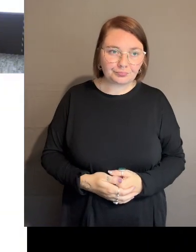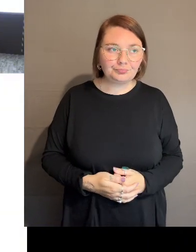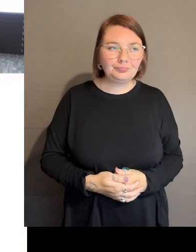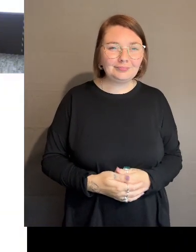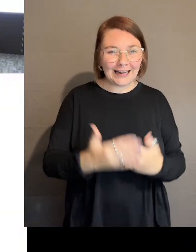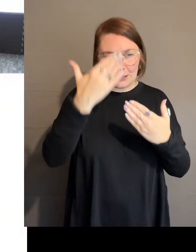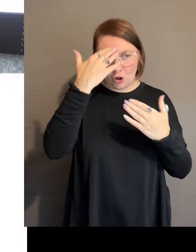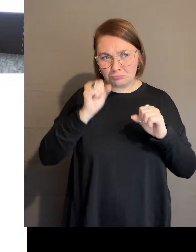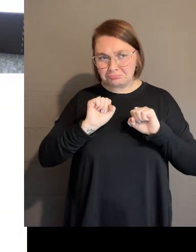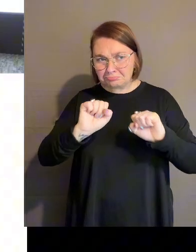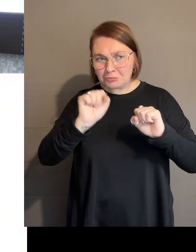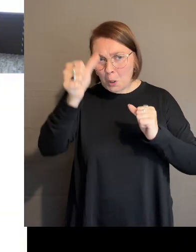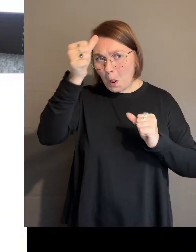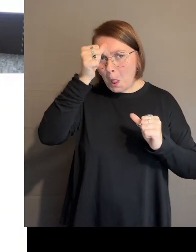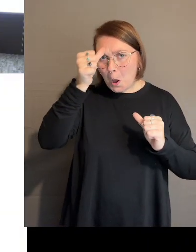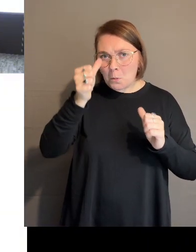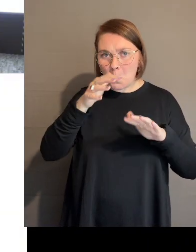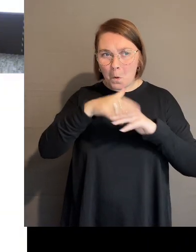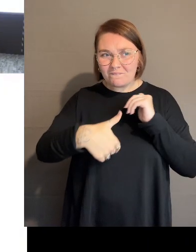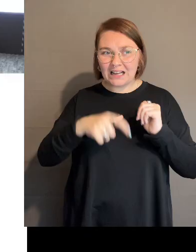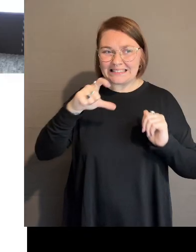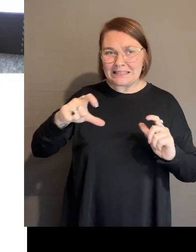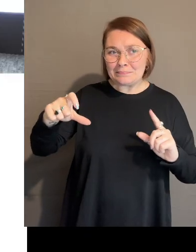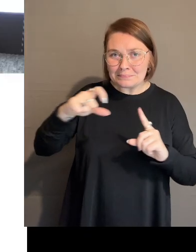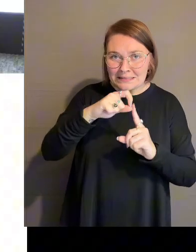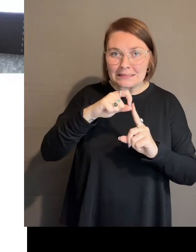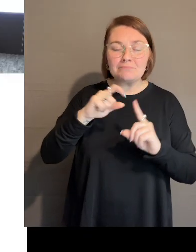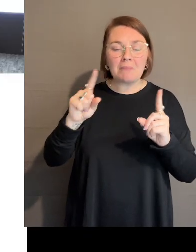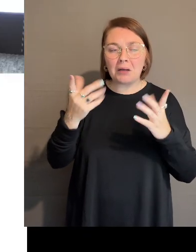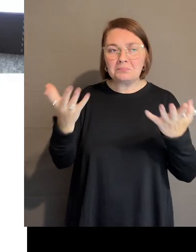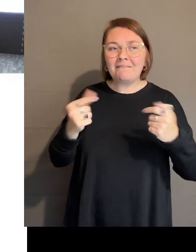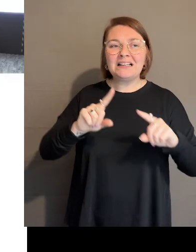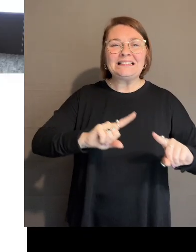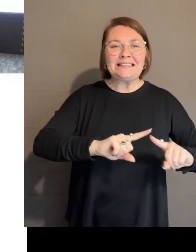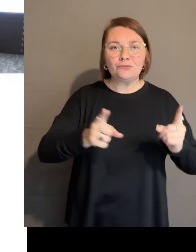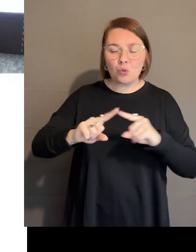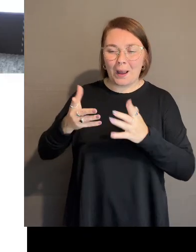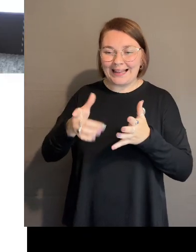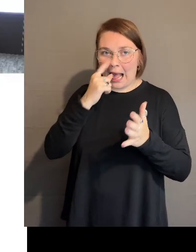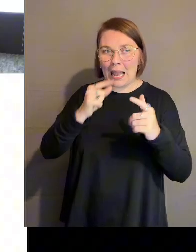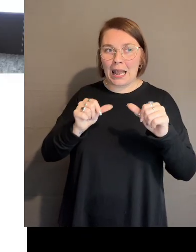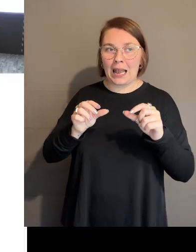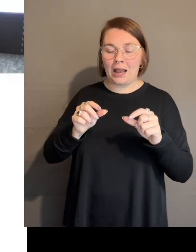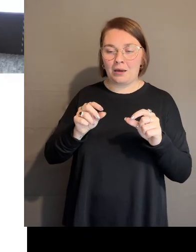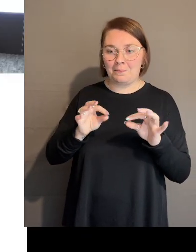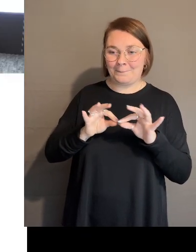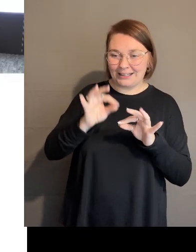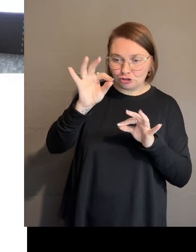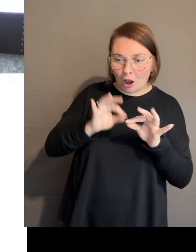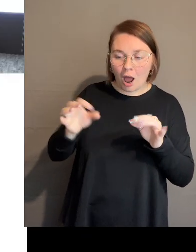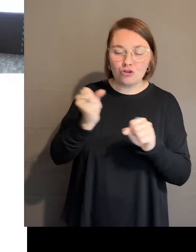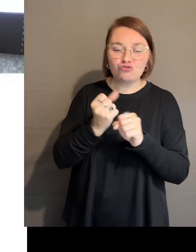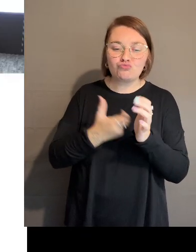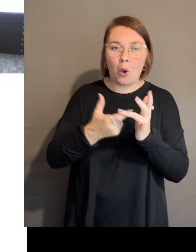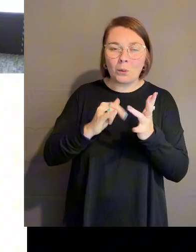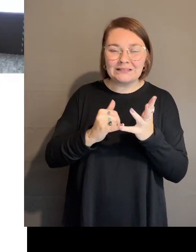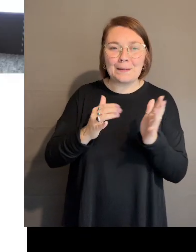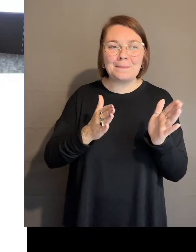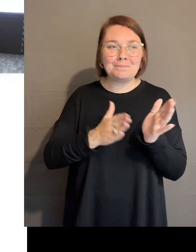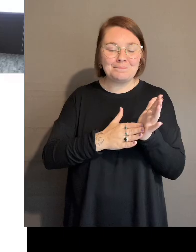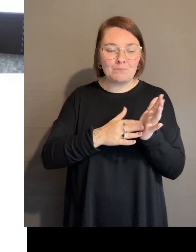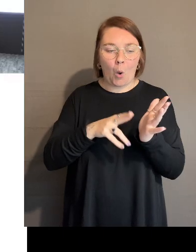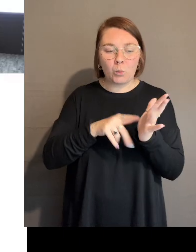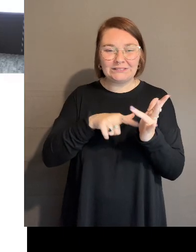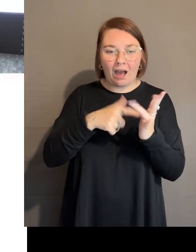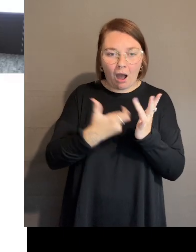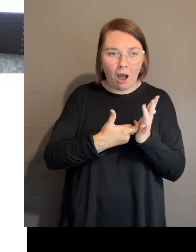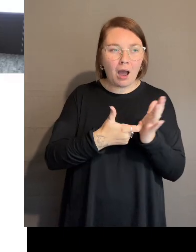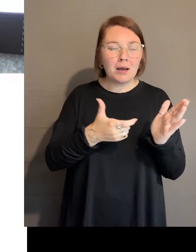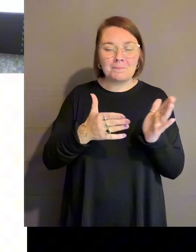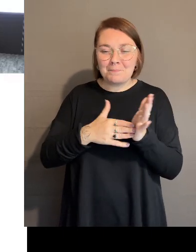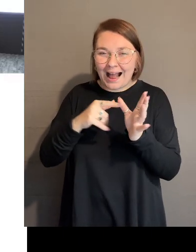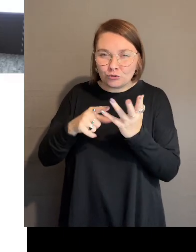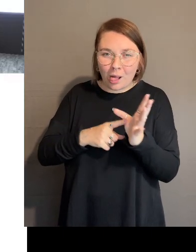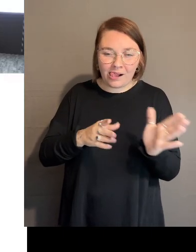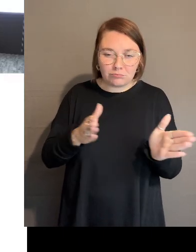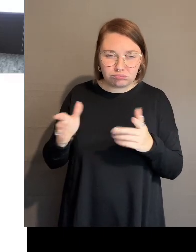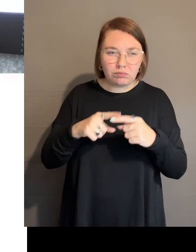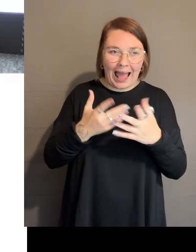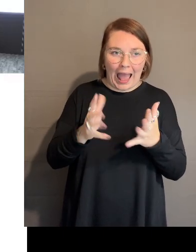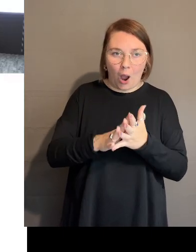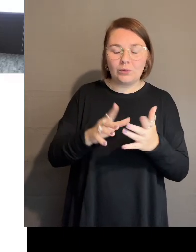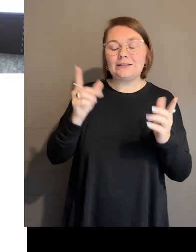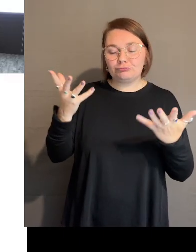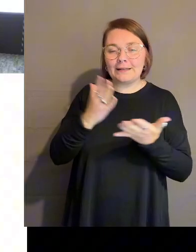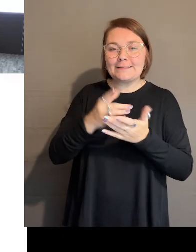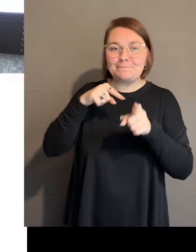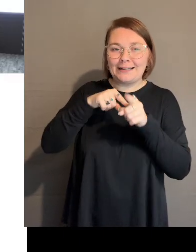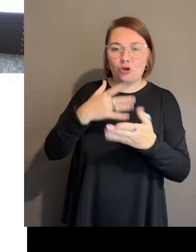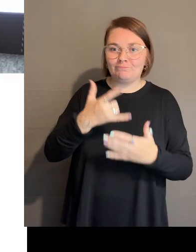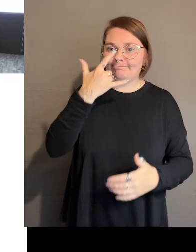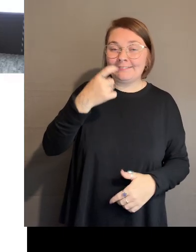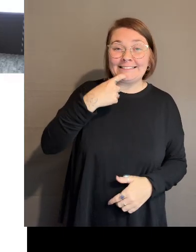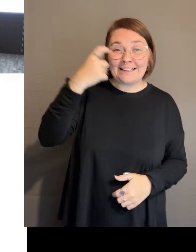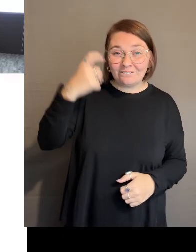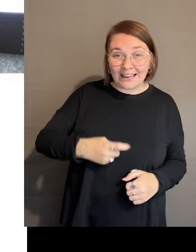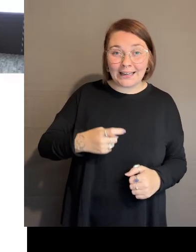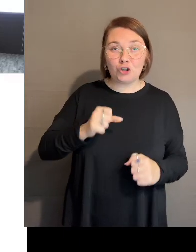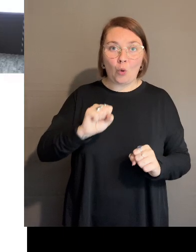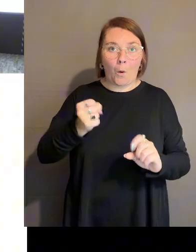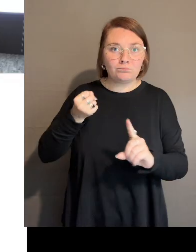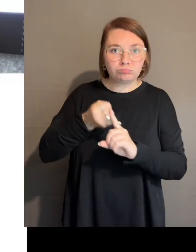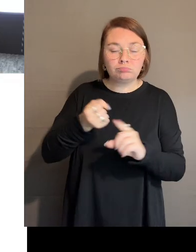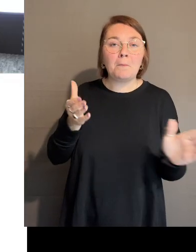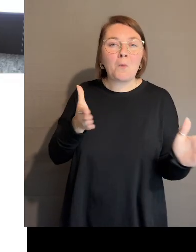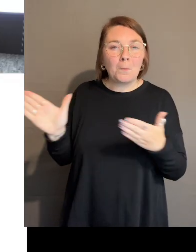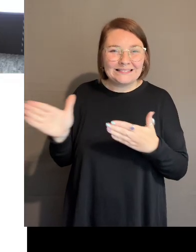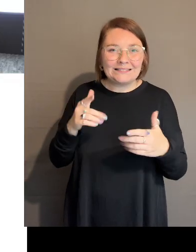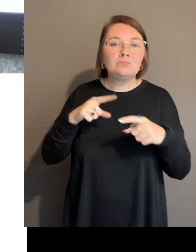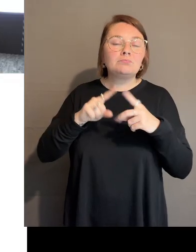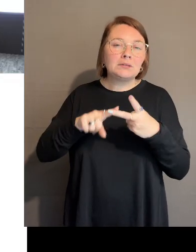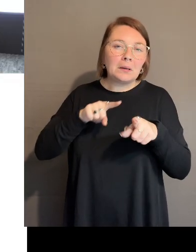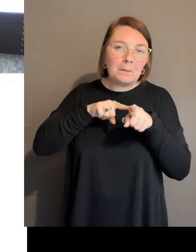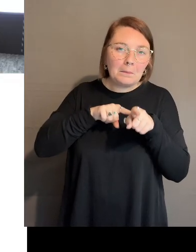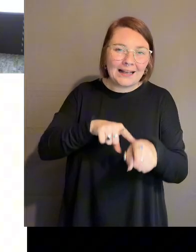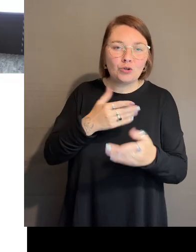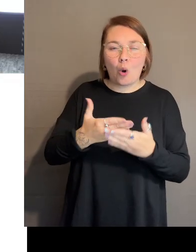I don't know how much you know about, cerebral palsy, but there are different ways of sort of measuring gross motor function and manual abilities and all those kind of things. So the way it's set up, it's based on how severe… severely affected your mobility is, and it's also based on age.